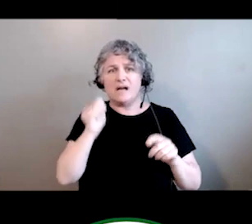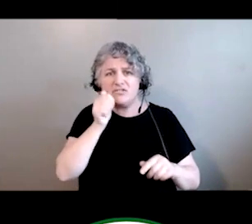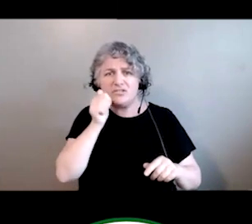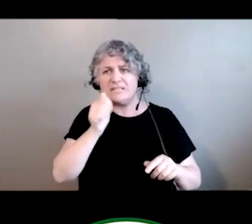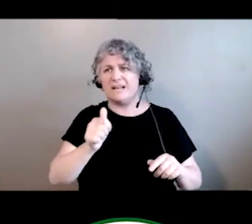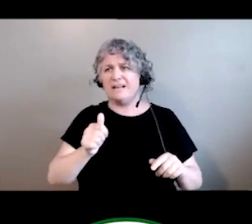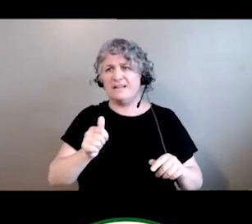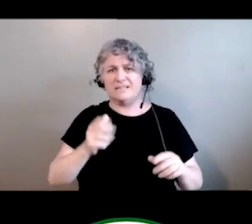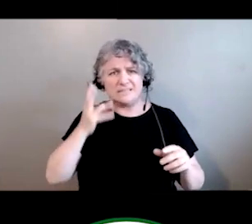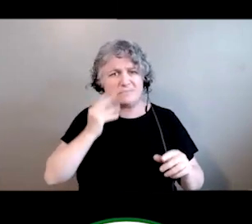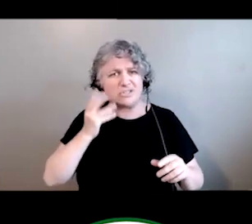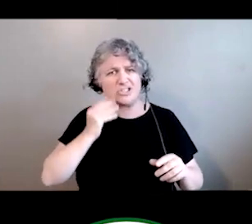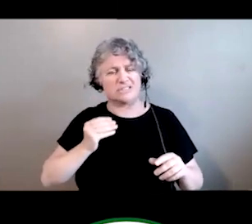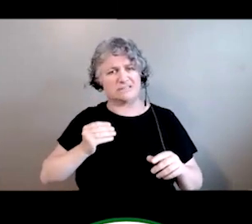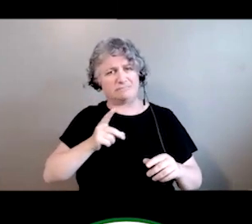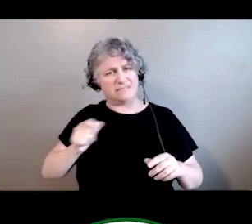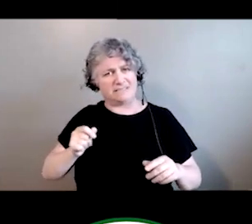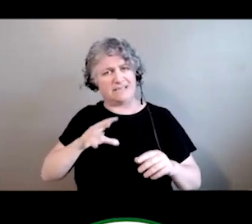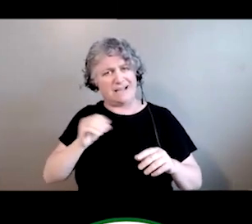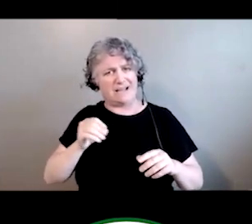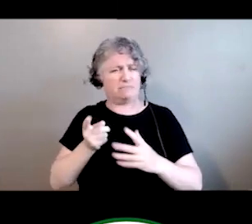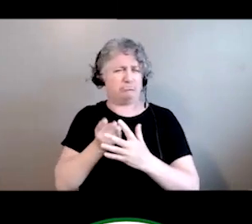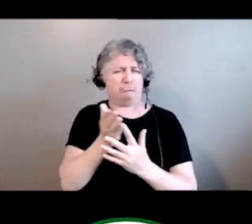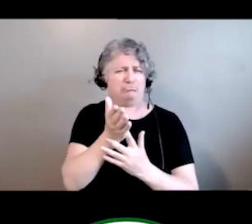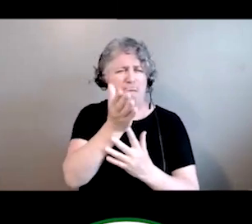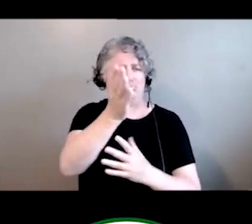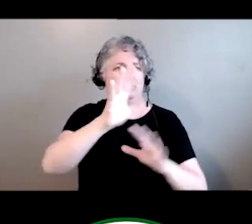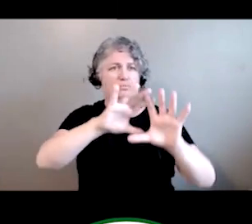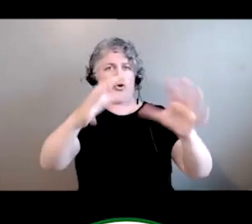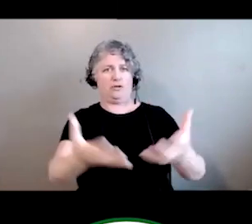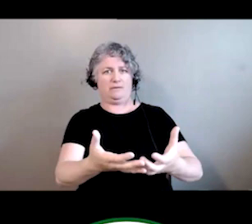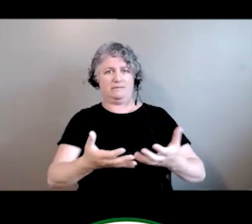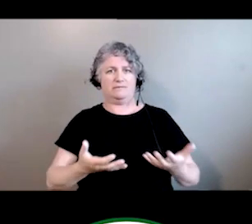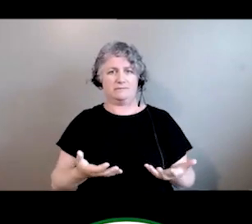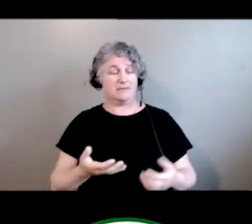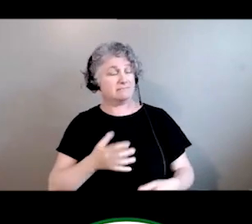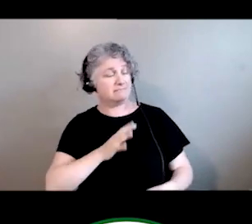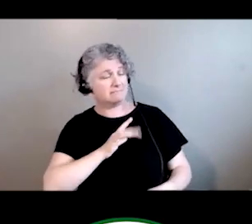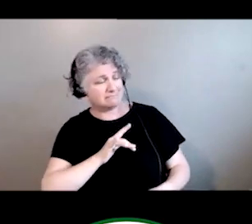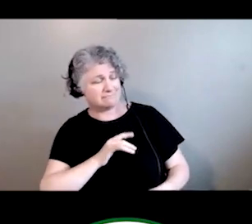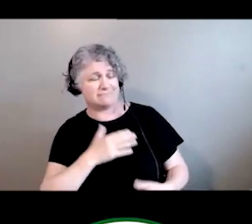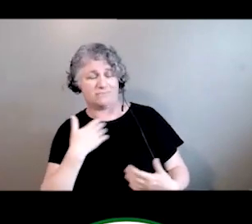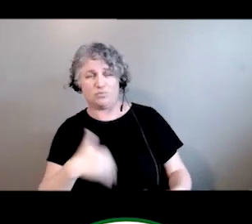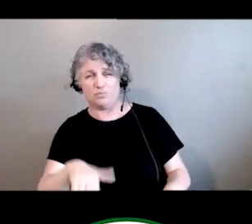How having their own experiences. Absolutely. Thank you so much for that. We are running out of time. So I think we'll leave it there.